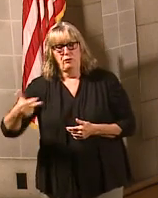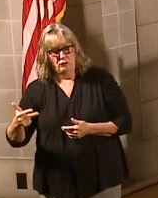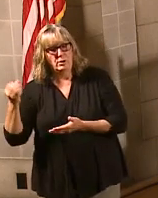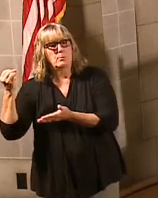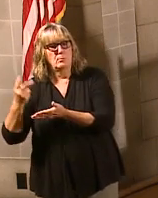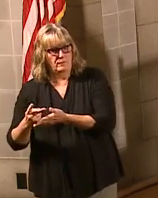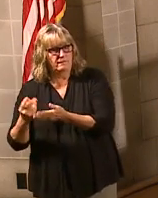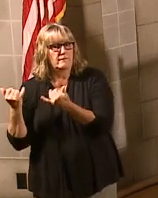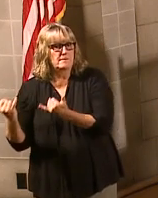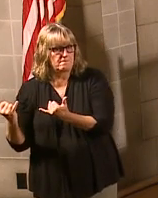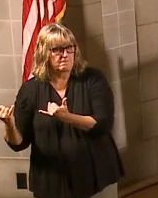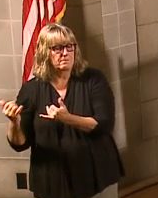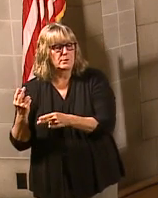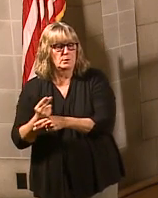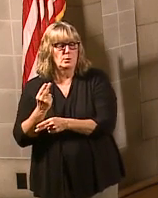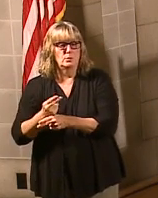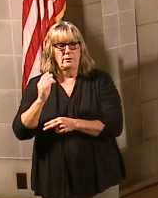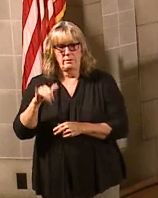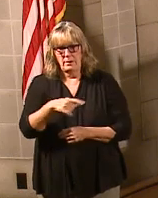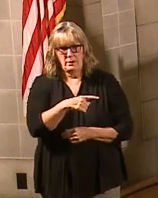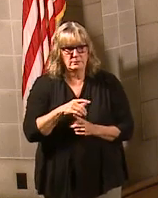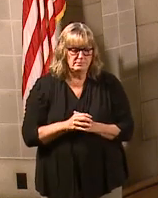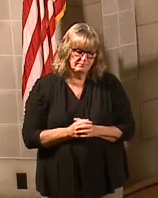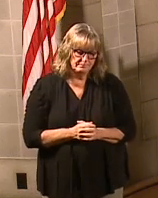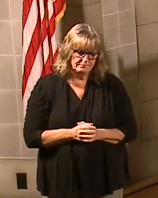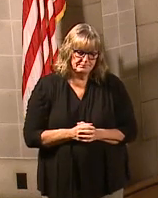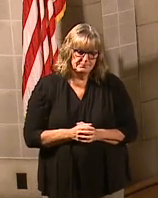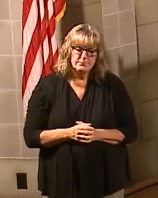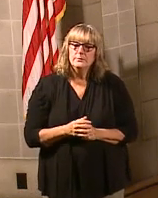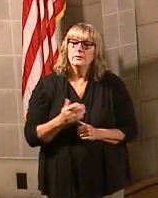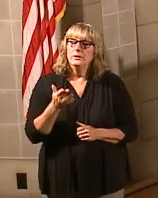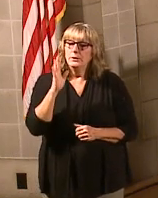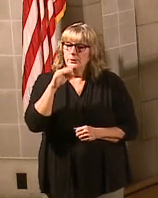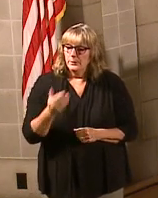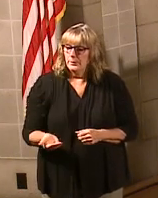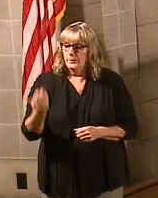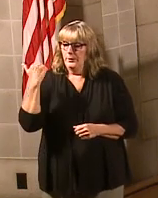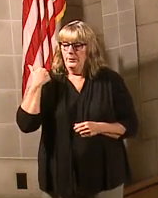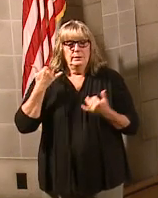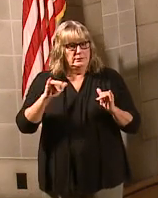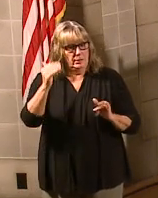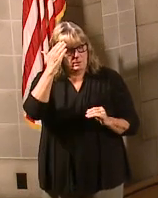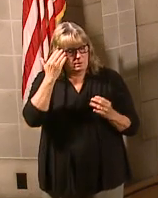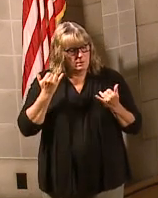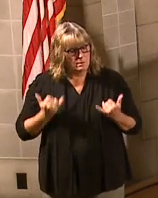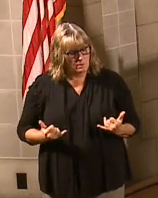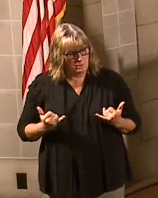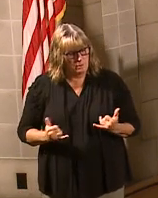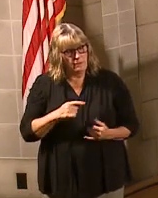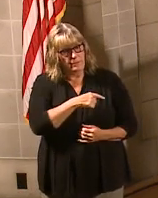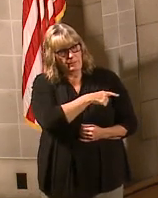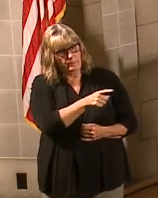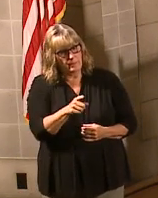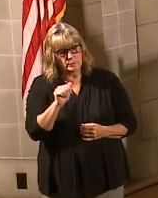OF 2020 AND A THIRD NOW HAS BEEN AUTHORIZED, ANOTHER MANUFACTURER